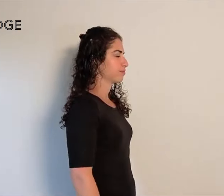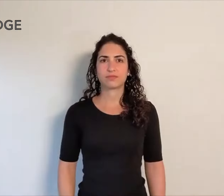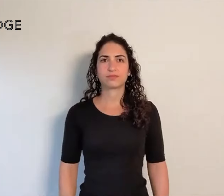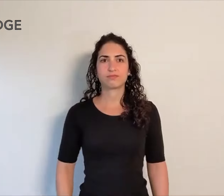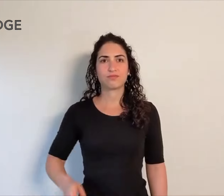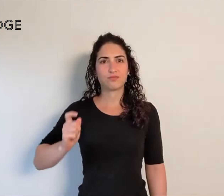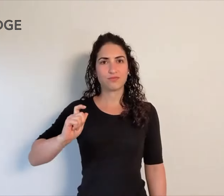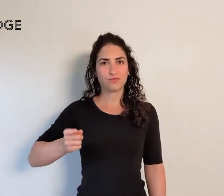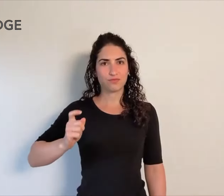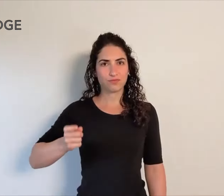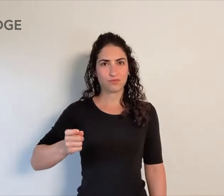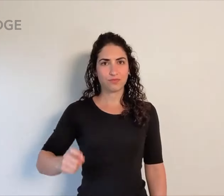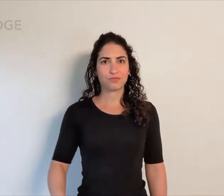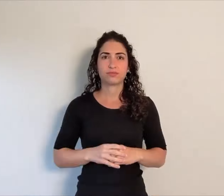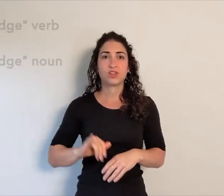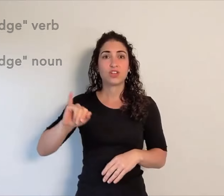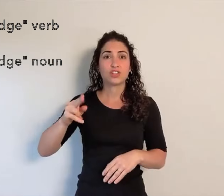JUDGE